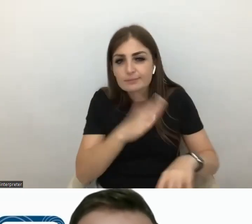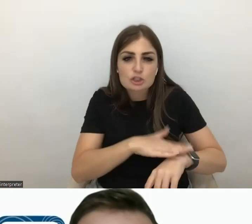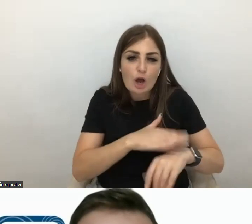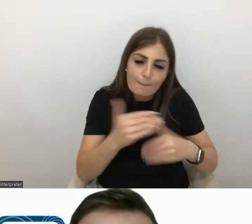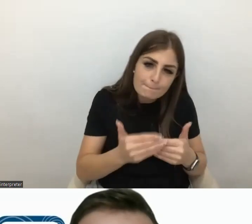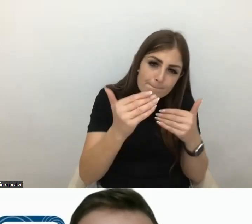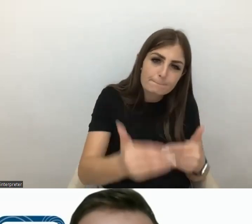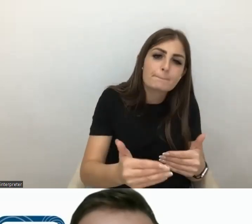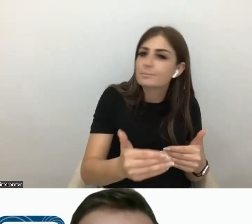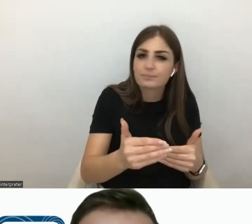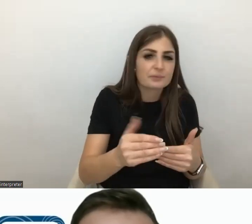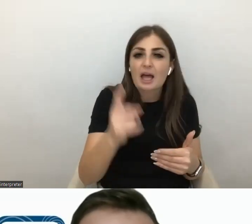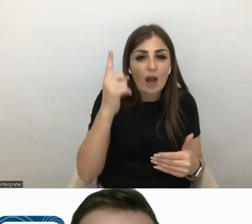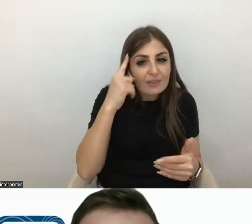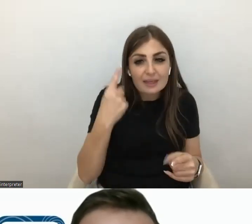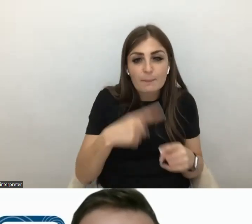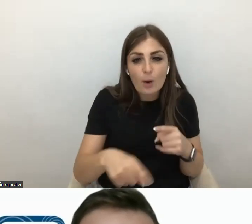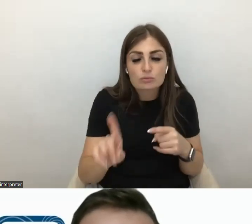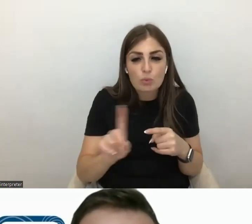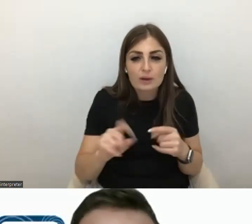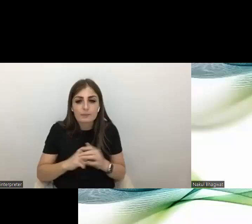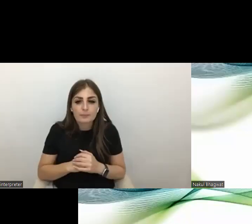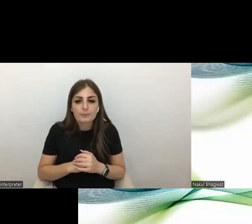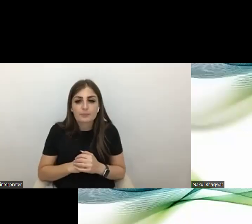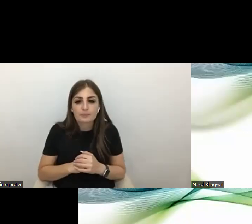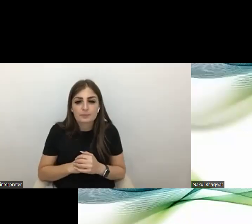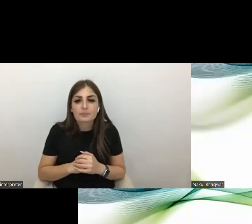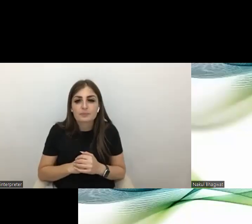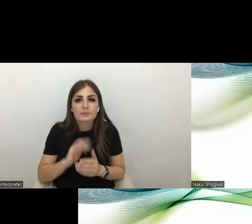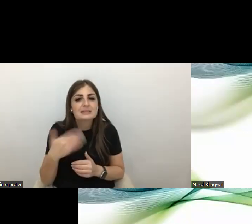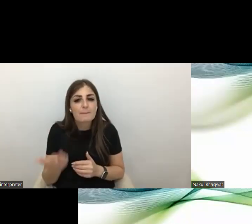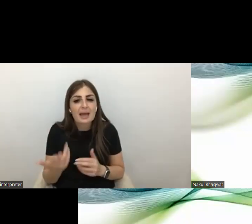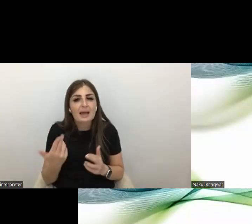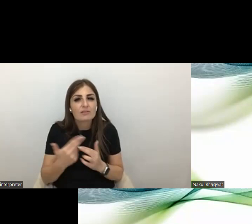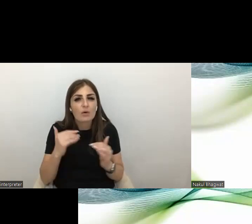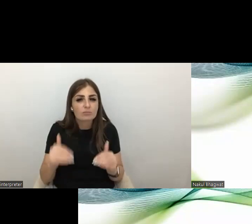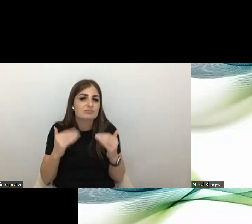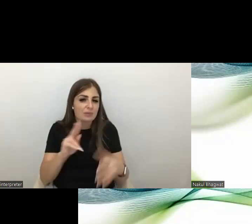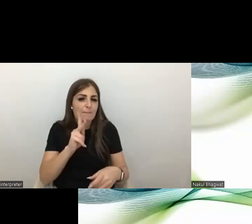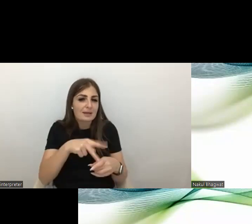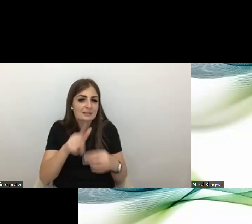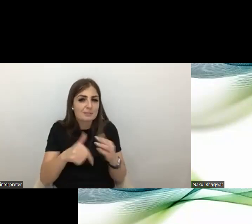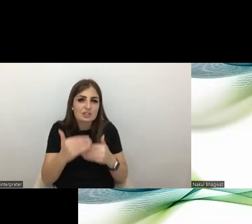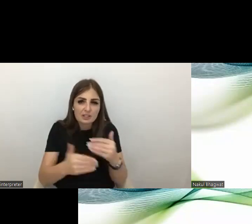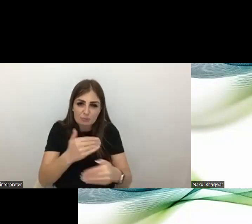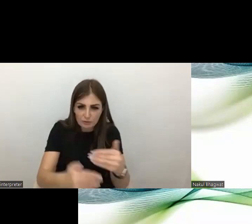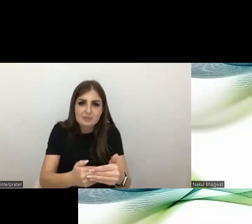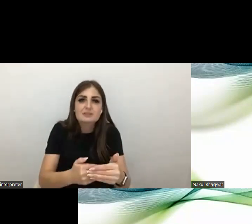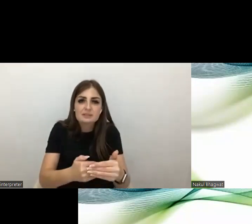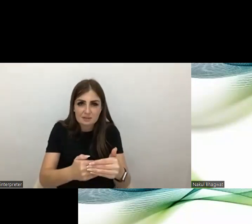I think what that is most relevant to is the demand, I guess, for participation in the